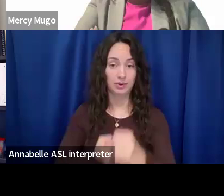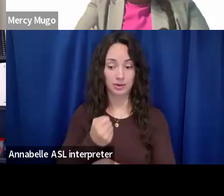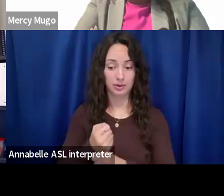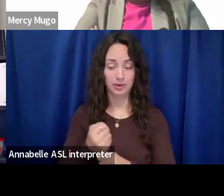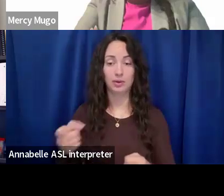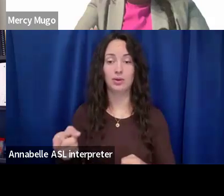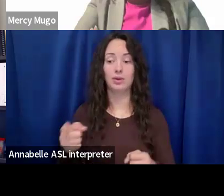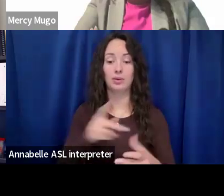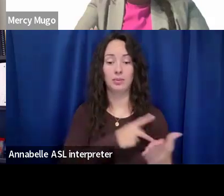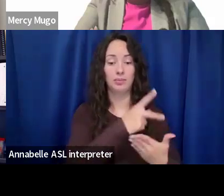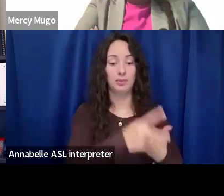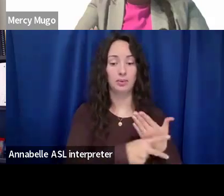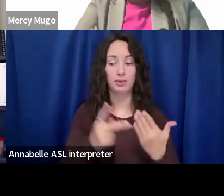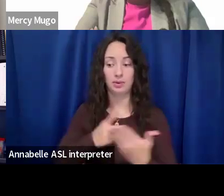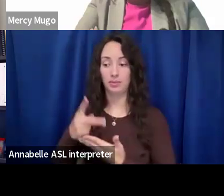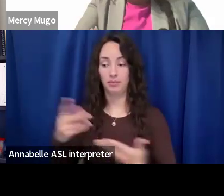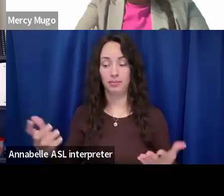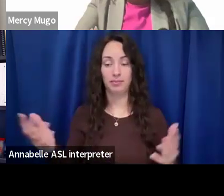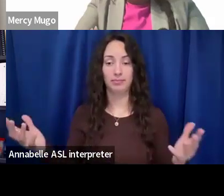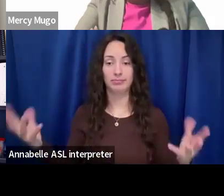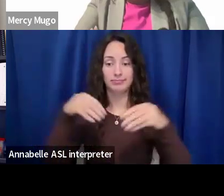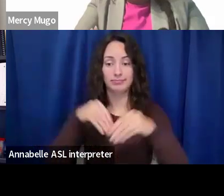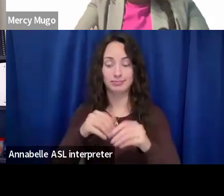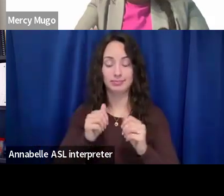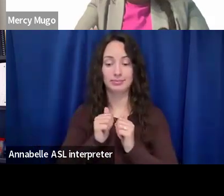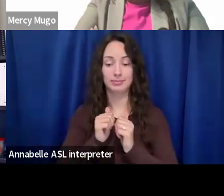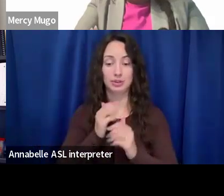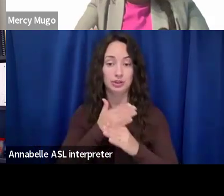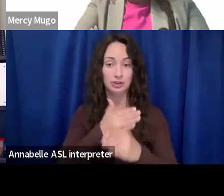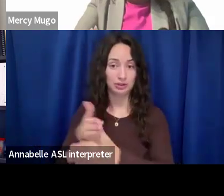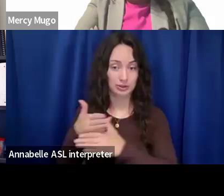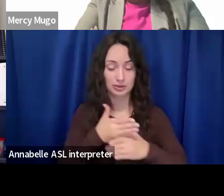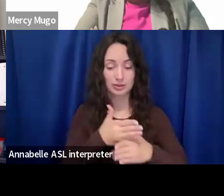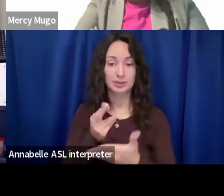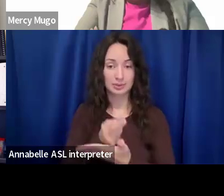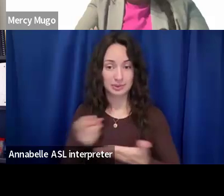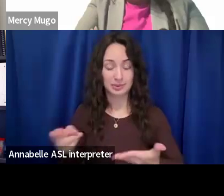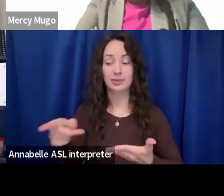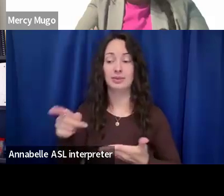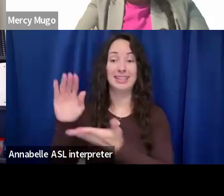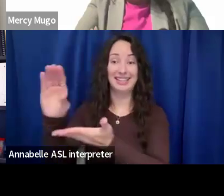and when we got the grant we started going. There was a huge reorganization and we lost